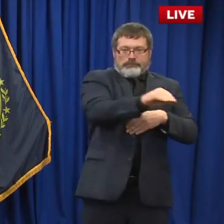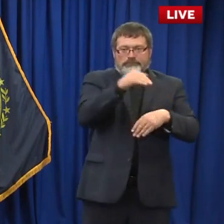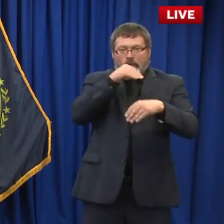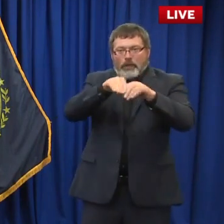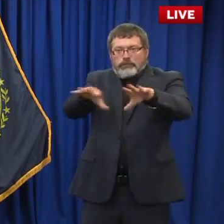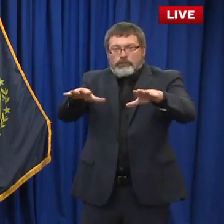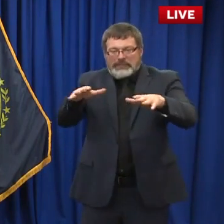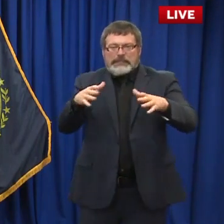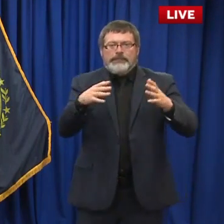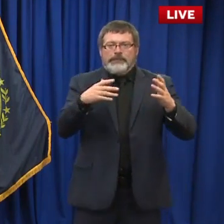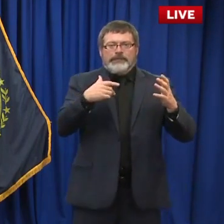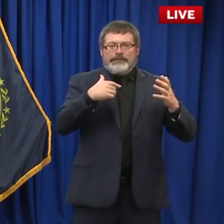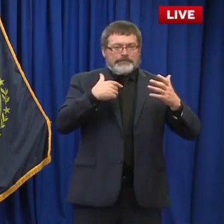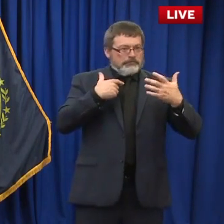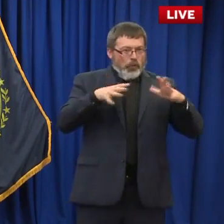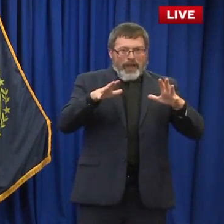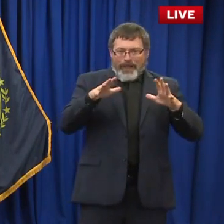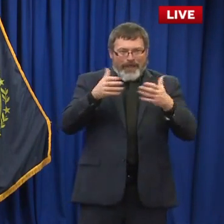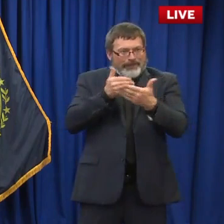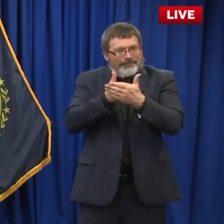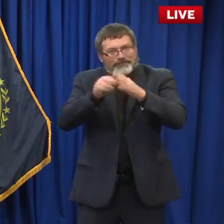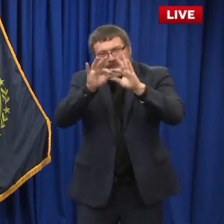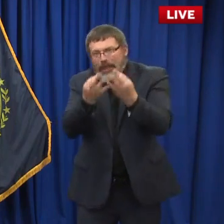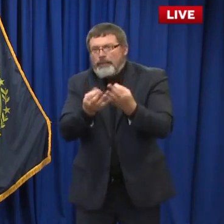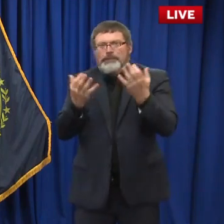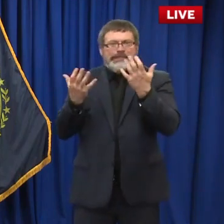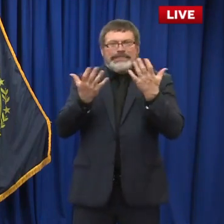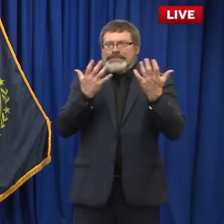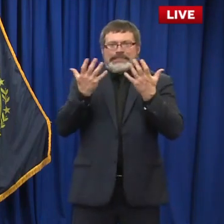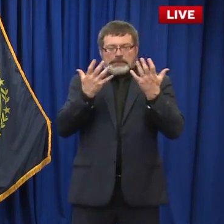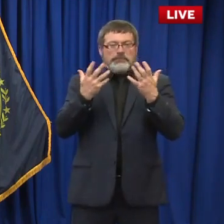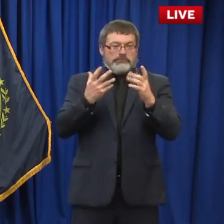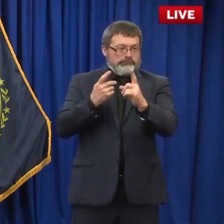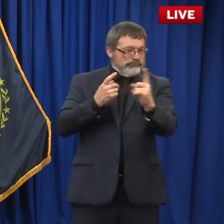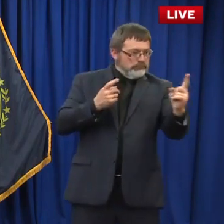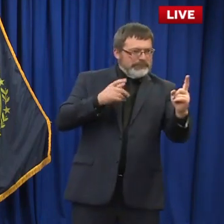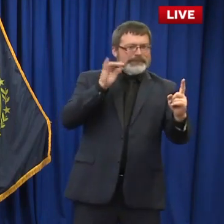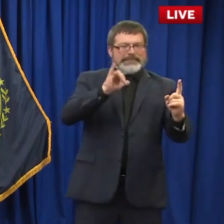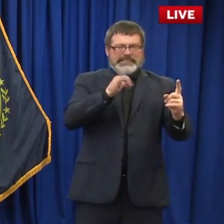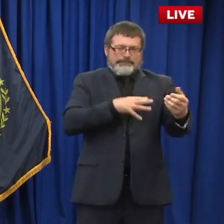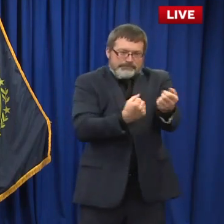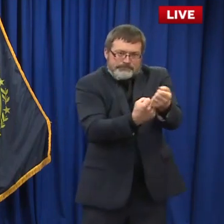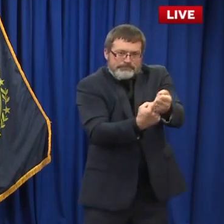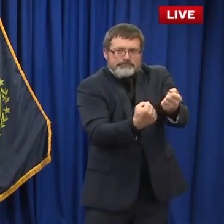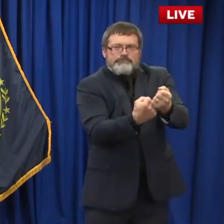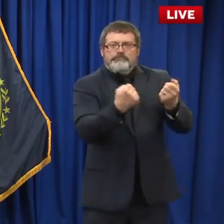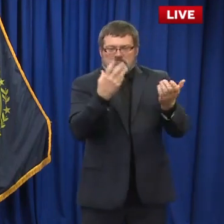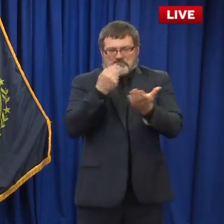SYSTEMS IN PLACE FOR HOUSING OR ADDITIONAL HOUSING SUPPORTS PANNED SO WE THINK THAT'S SOMETHING WE CAN MOVE ON FAIRLY QUICKLY AND AGAIN, WE'LL CONTINUAL.